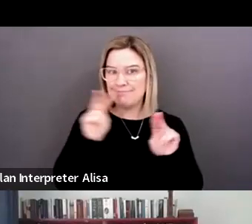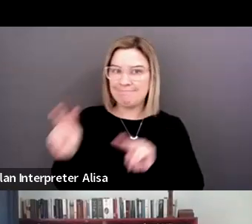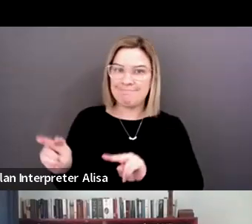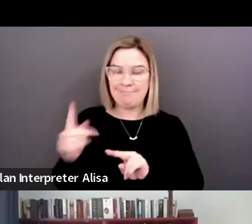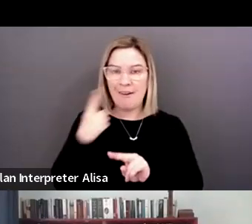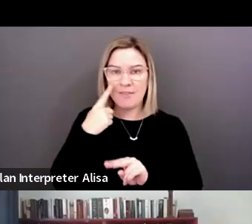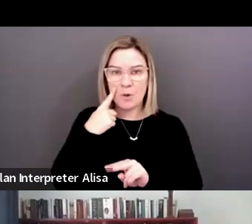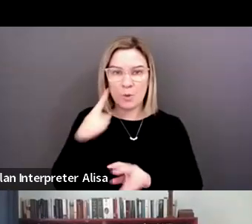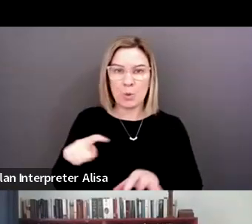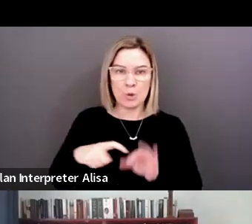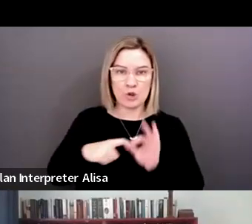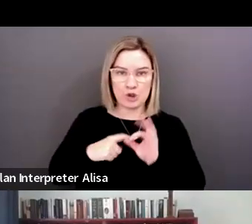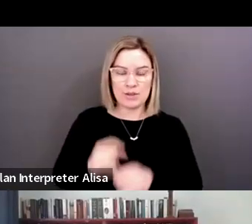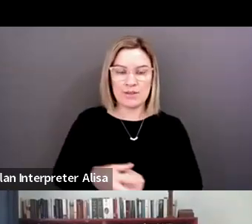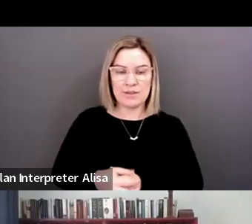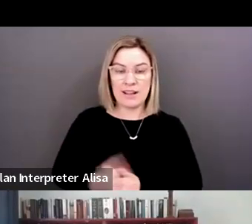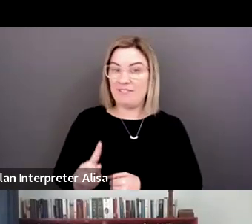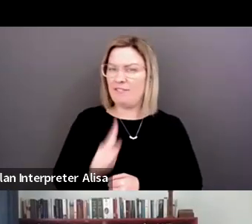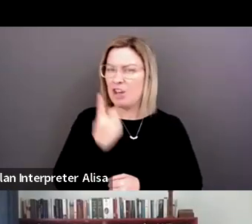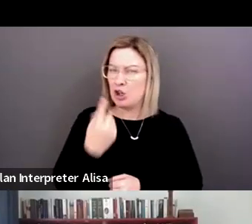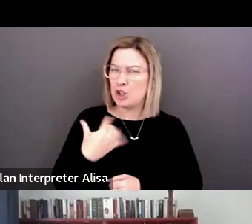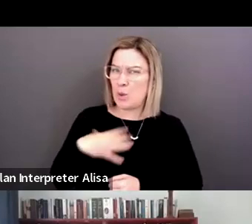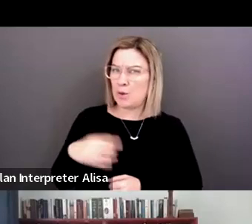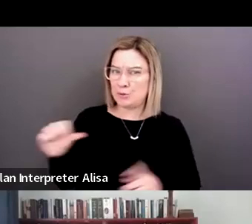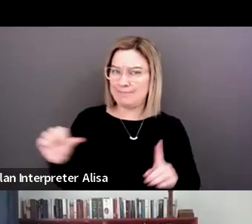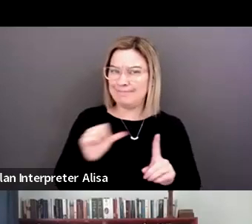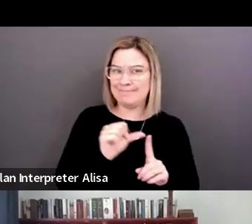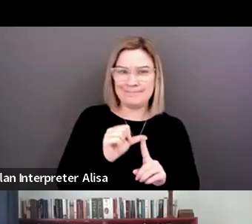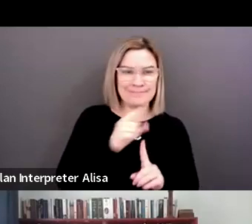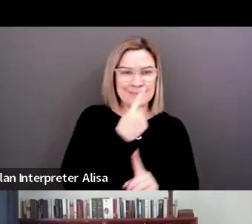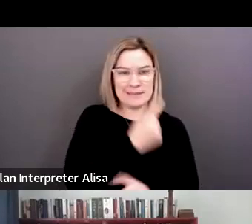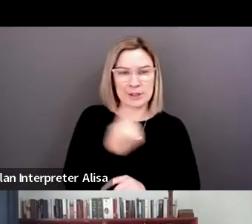having this conversation with us today. We do have some time for questions.